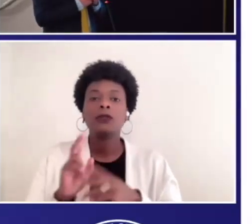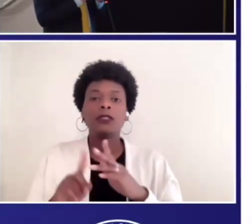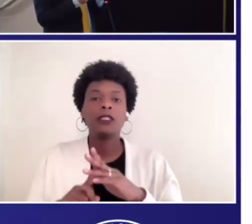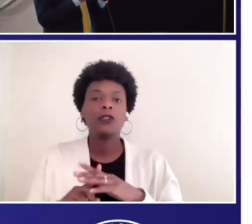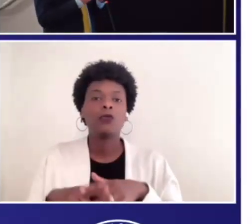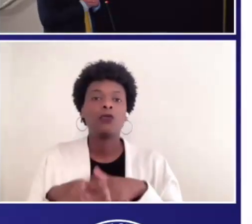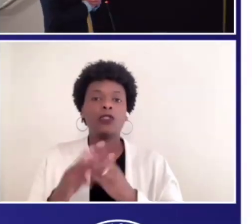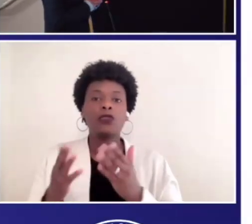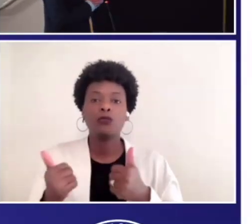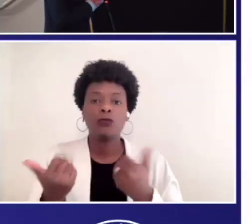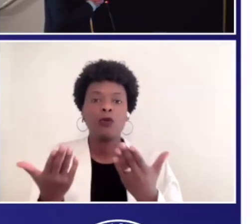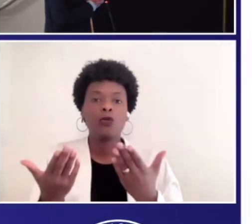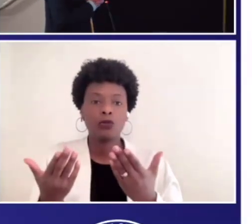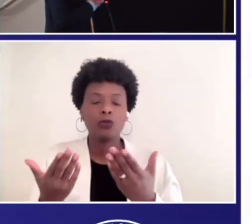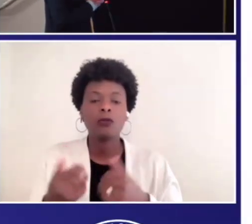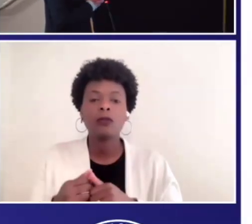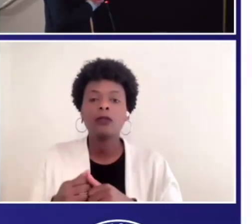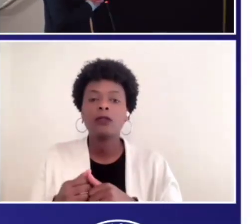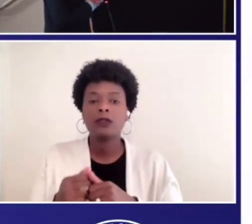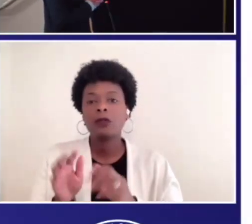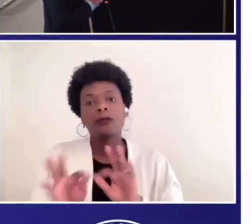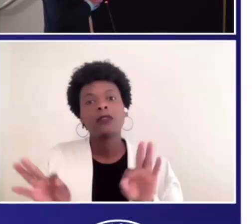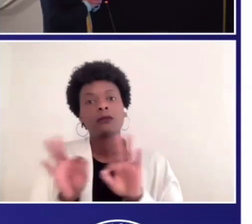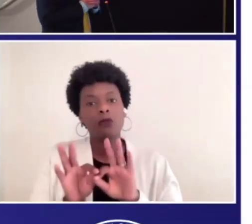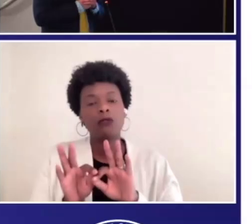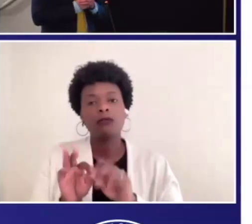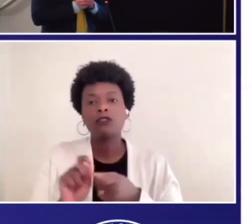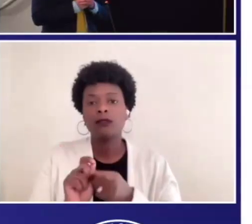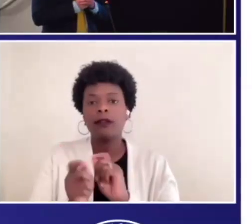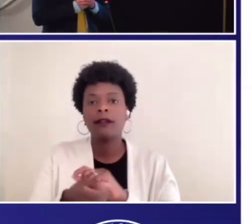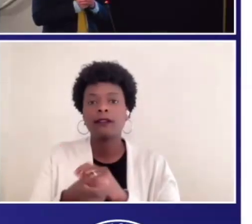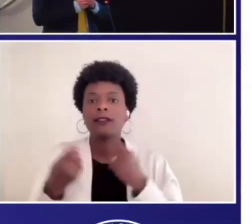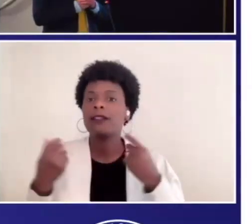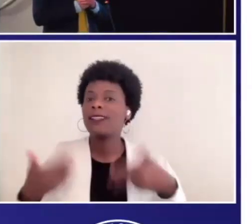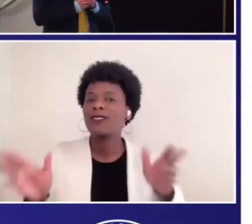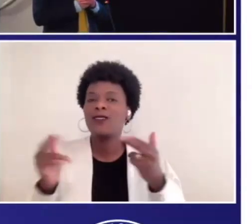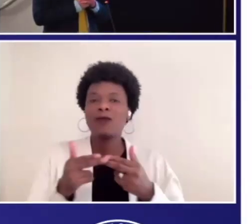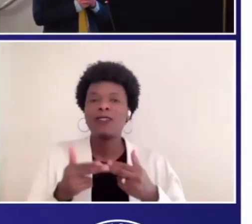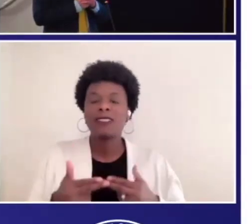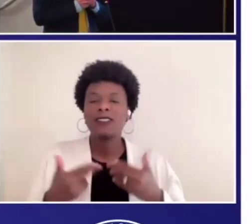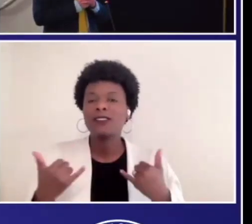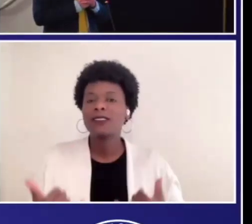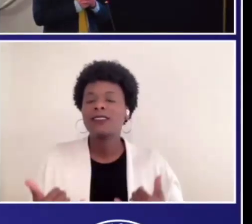So that's one of -- that's a key marginal change. That's the conclusion of the presentation. I will turn it over to